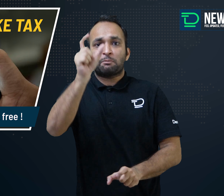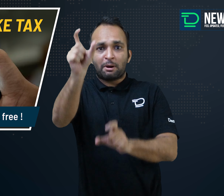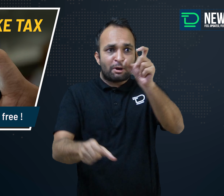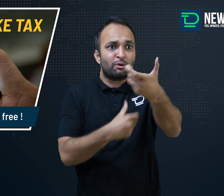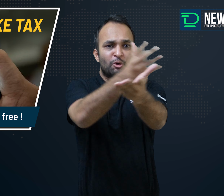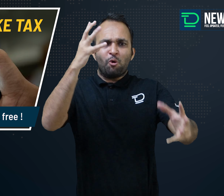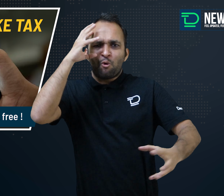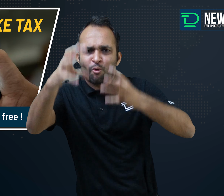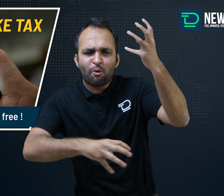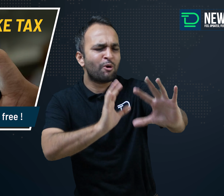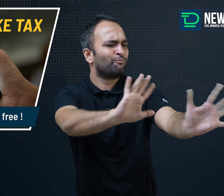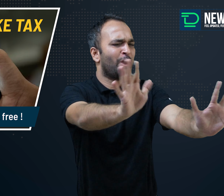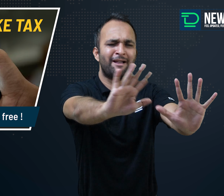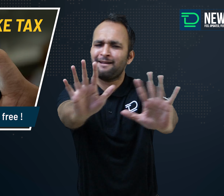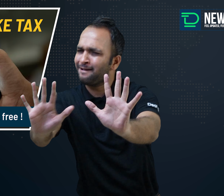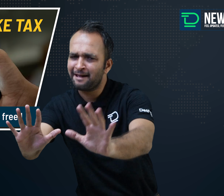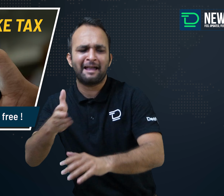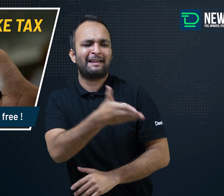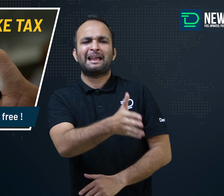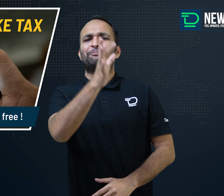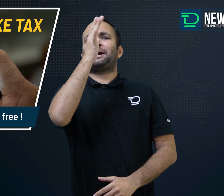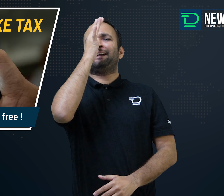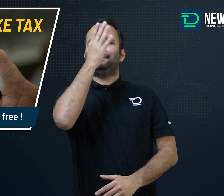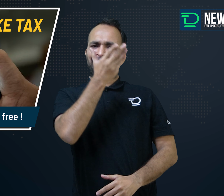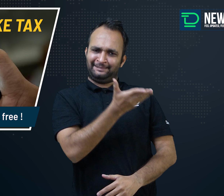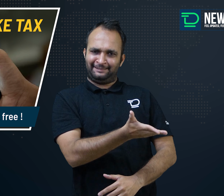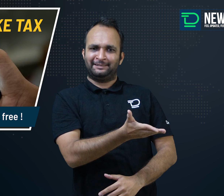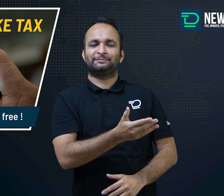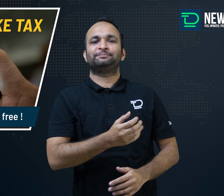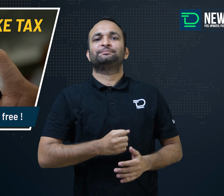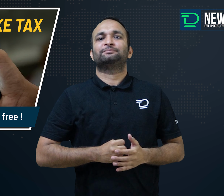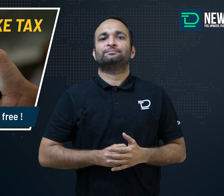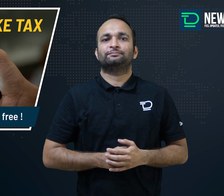Don’t worry, such messages are misleading and fake.